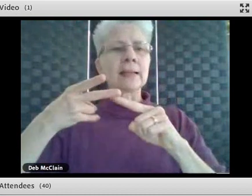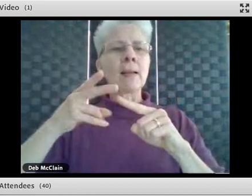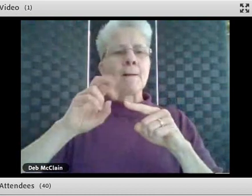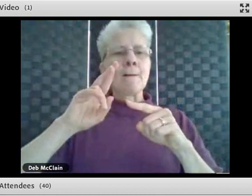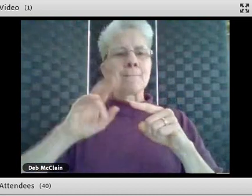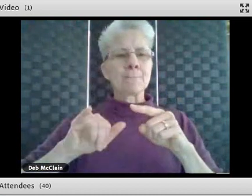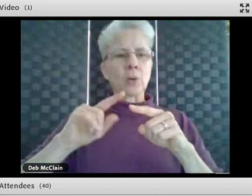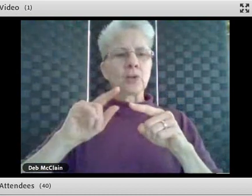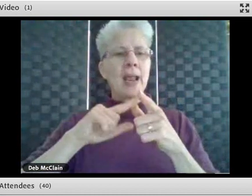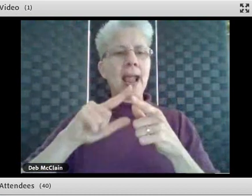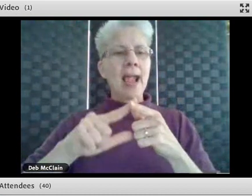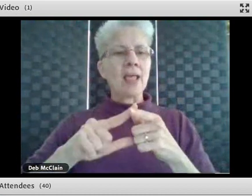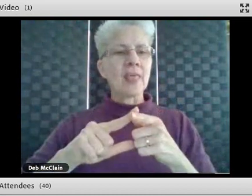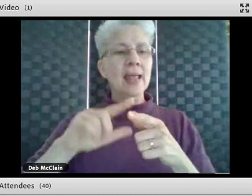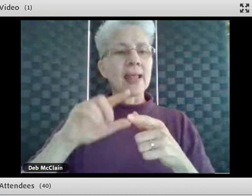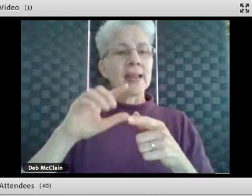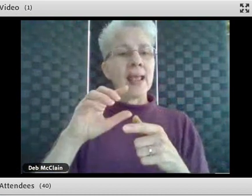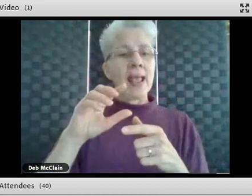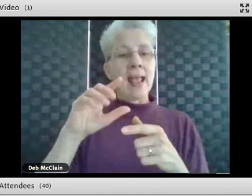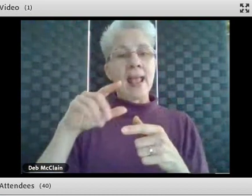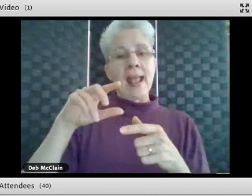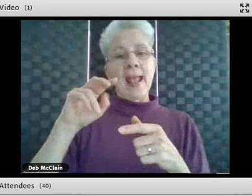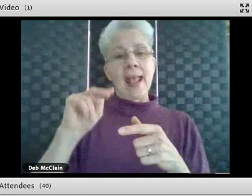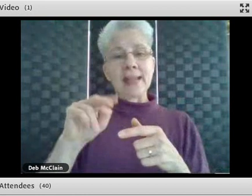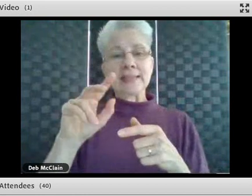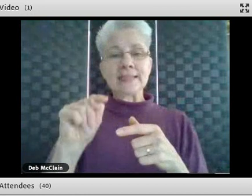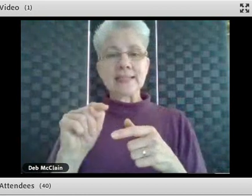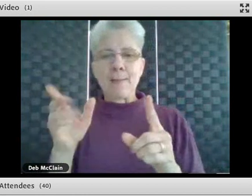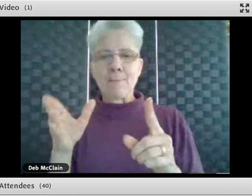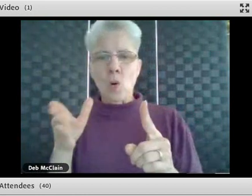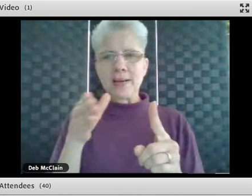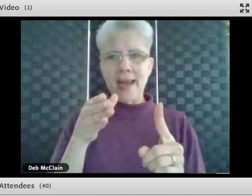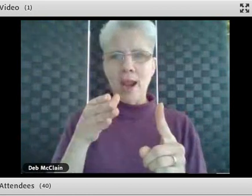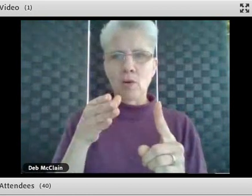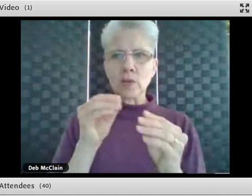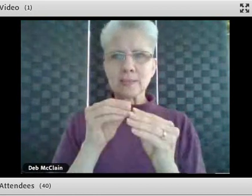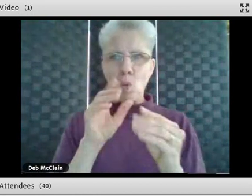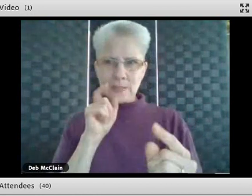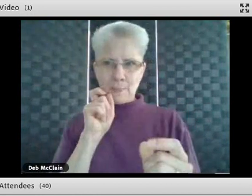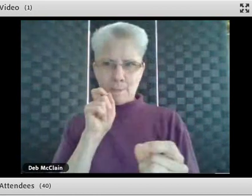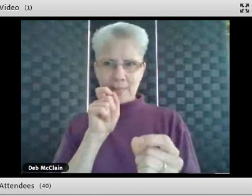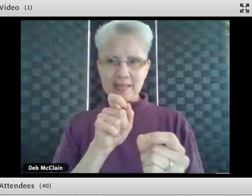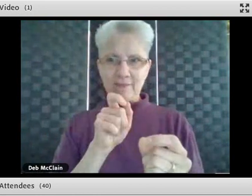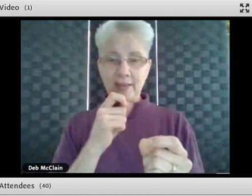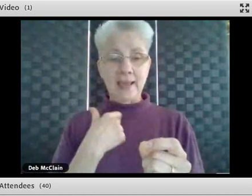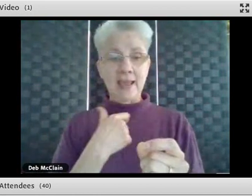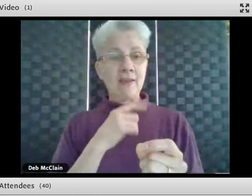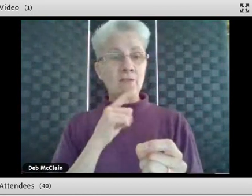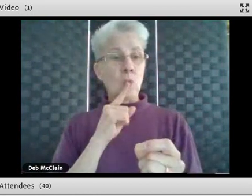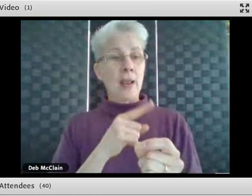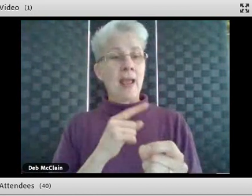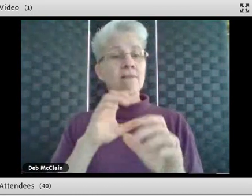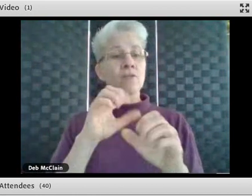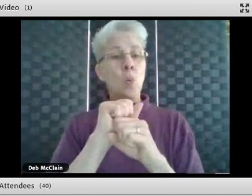And then, NT, meaning "narrower term," is more specific still. So, if our work that we're cataloging is about